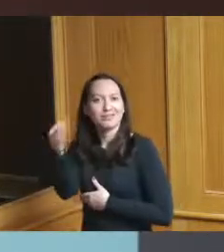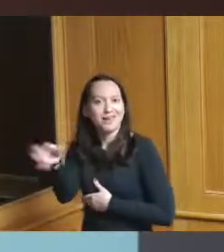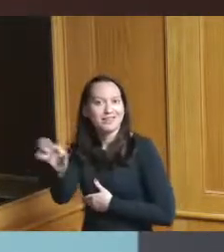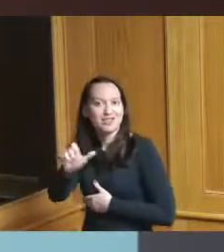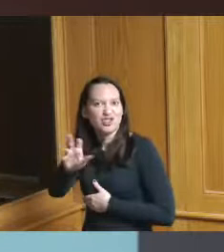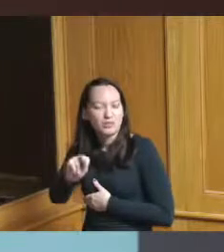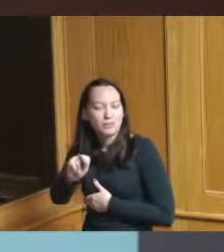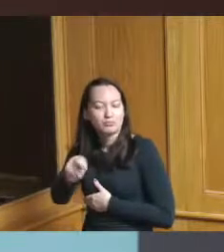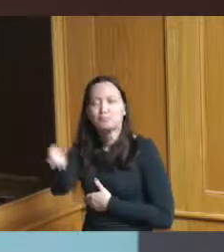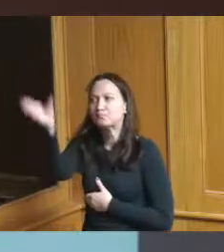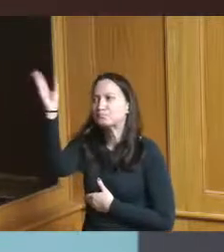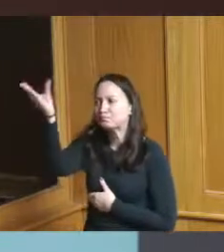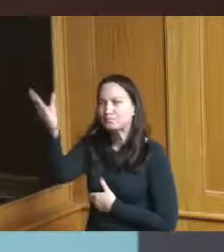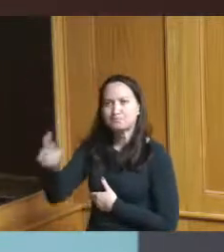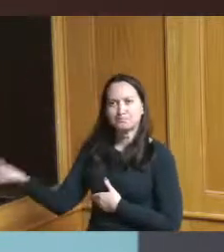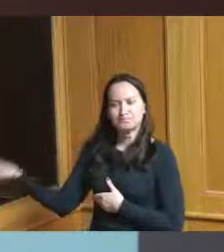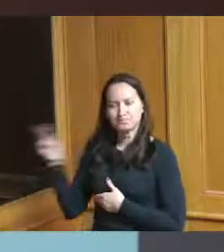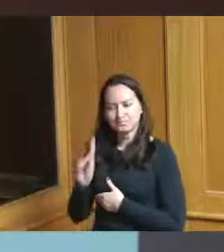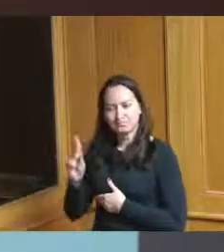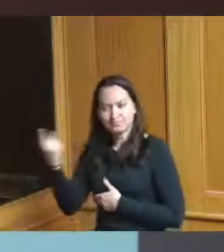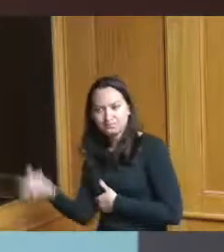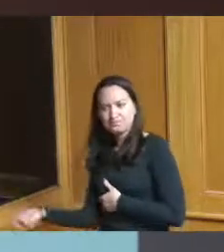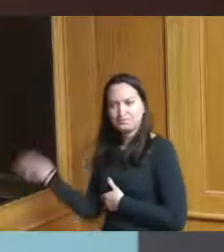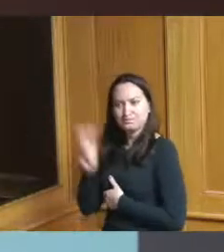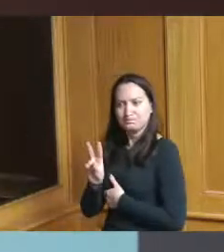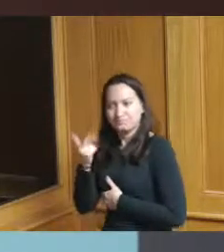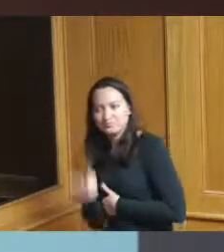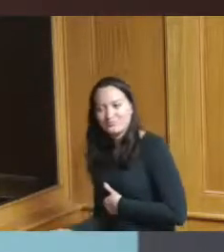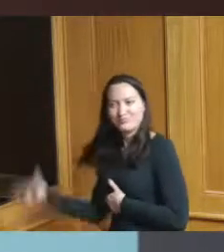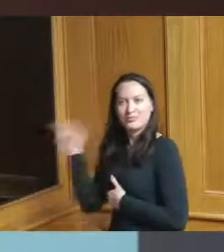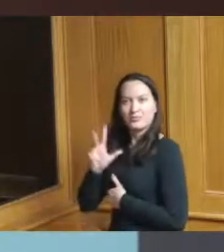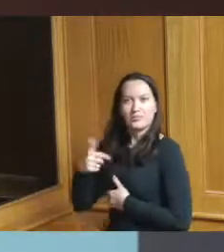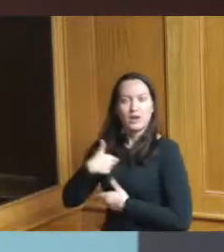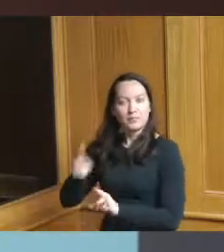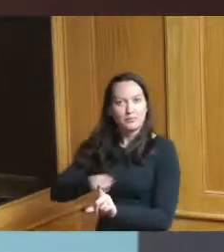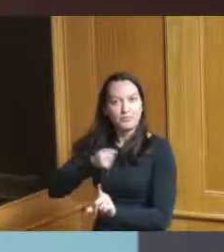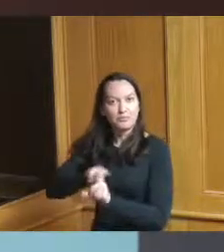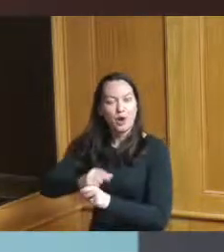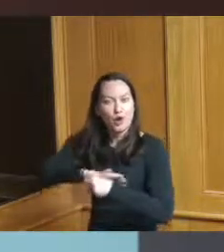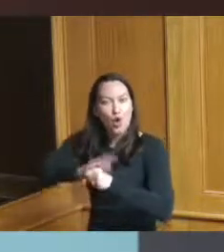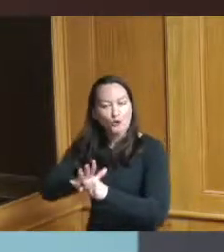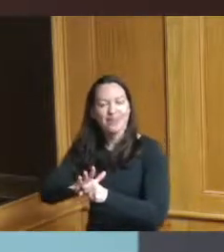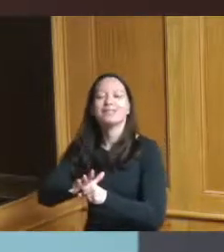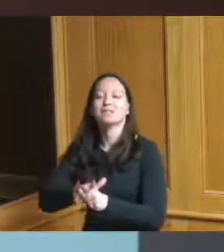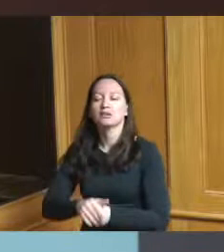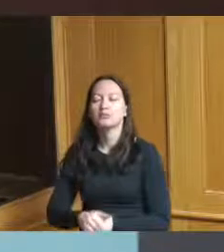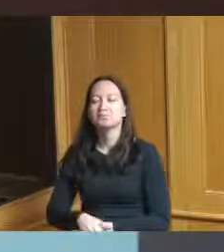where we're going to have a couple of people who got Covid who were in that demographic of 30 to 44